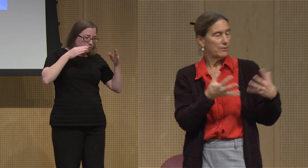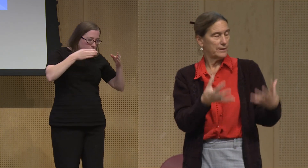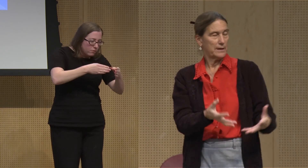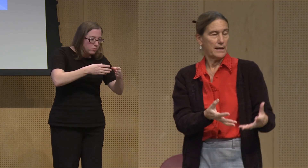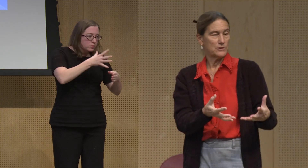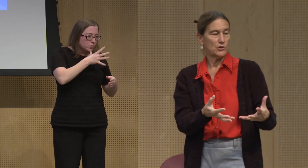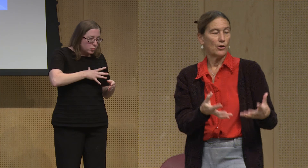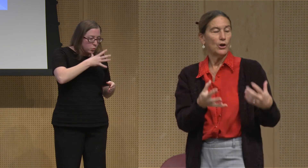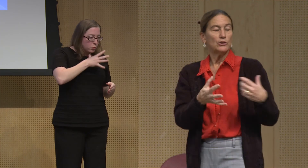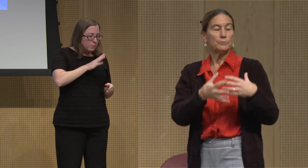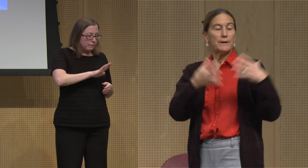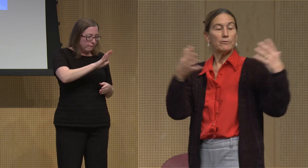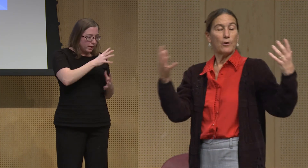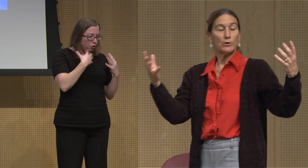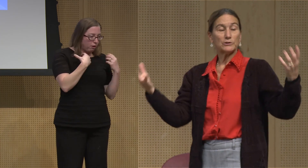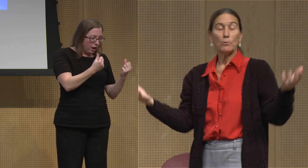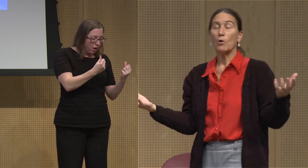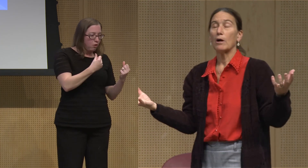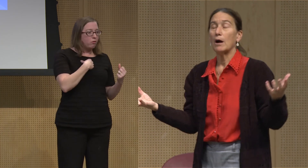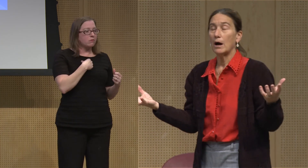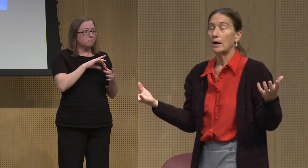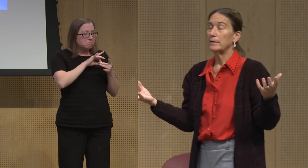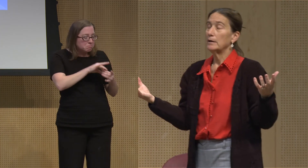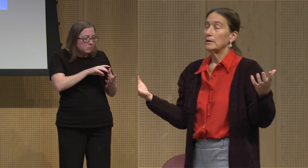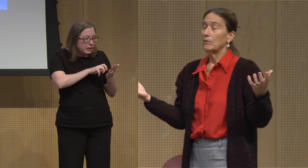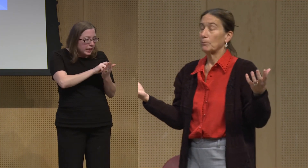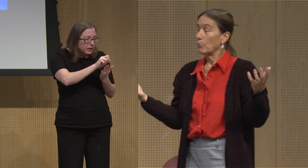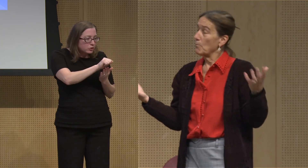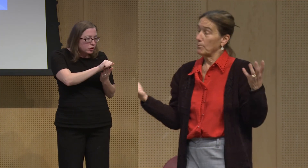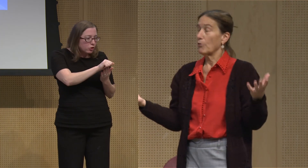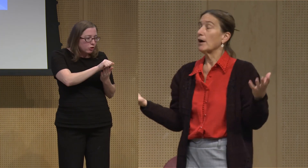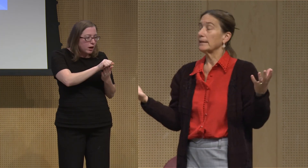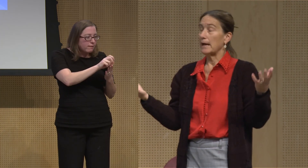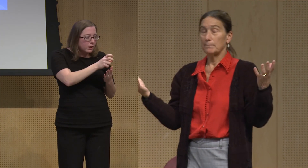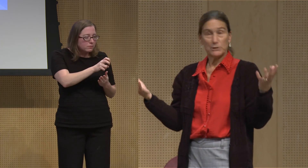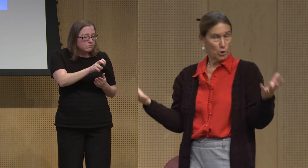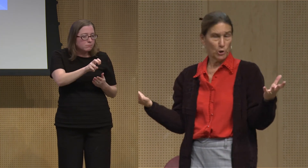AND CANCER TO BEING FOCUSED MORE ON-- OR MORE BROADLY ON MATERNAL HEALTH